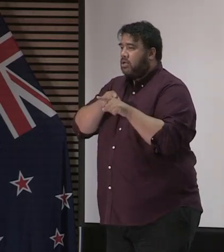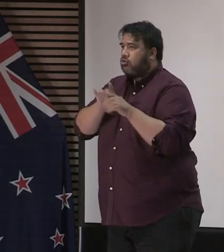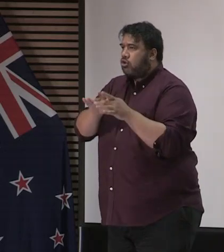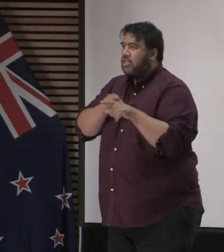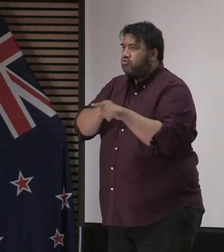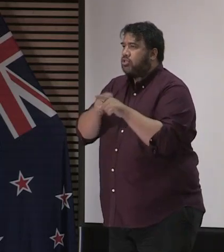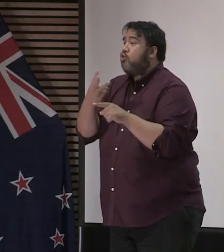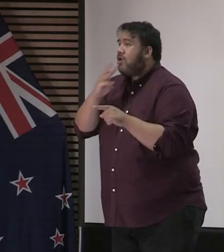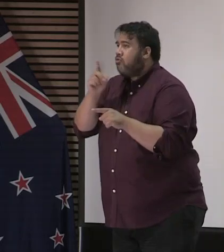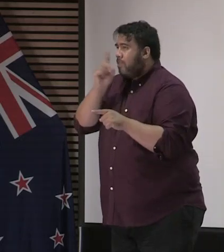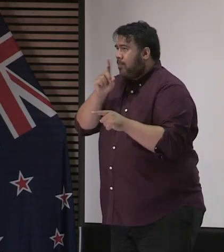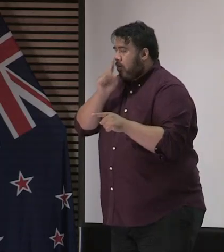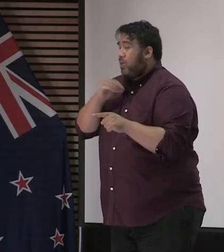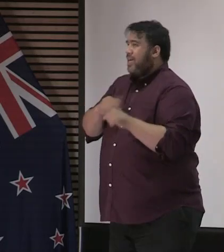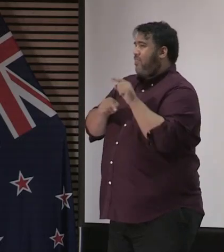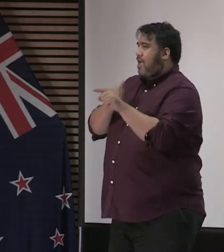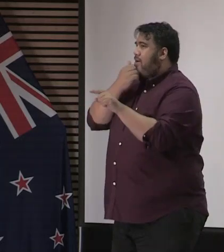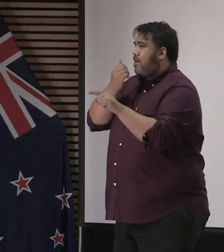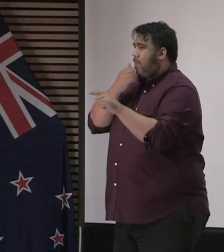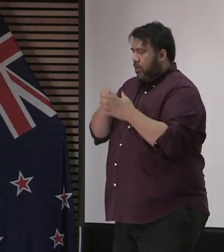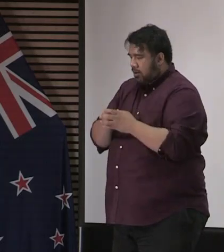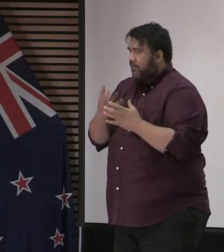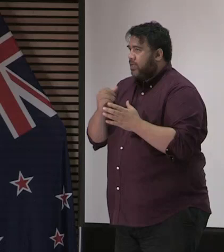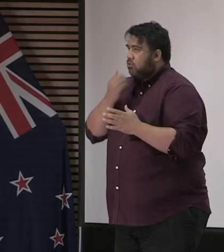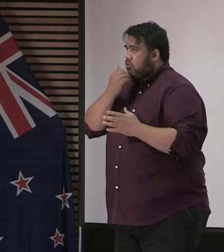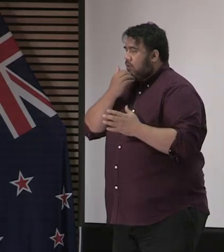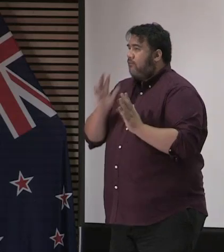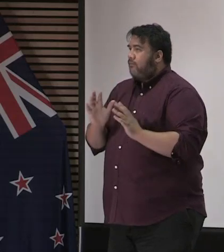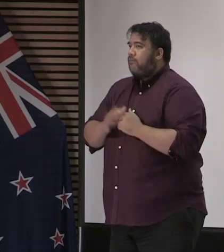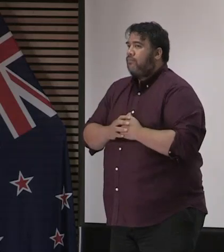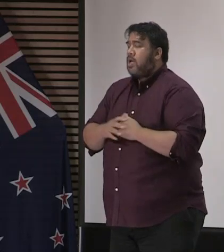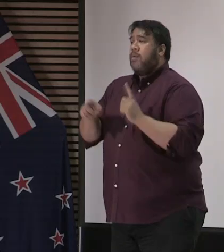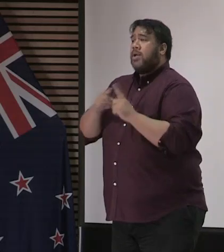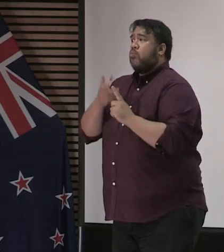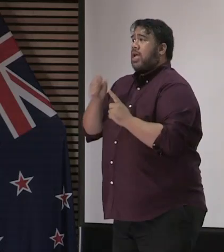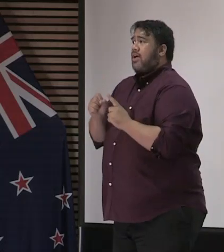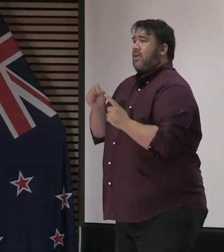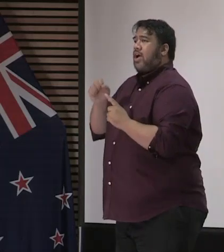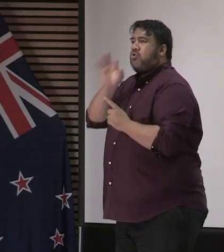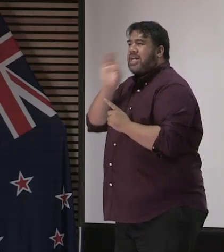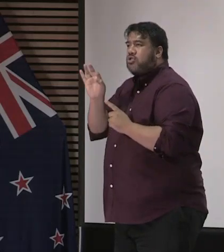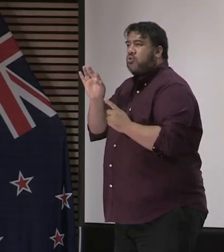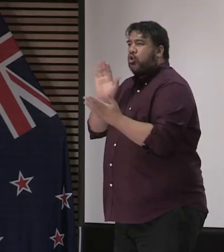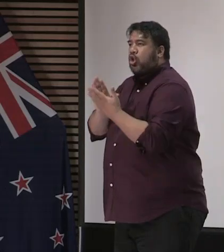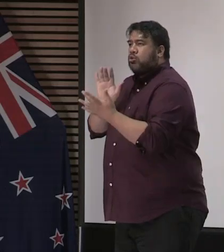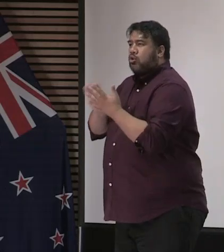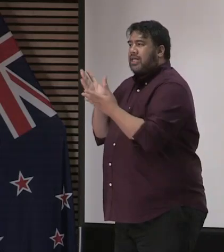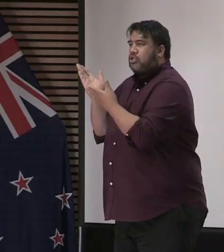investment, we're increasing that up to 300. That's the